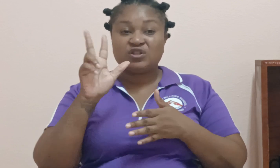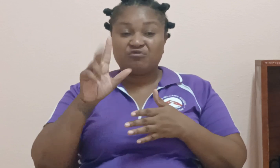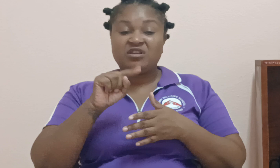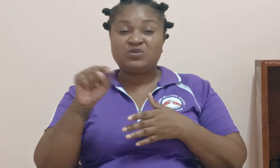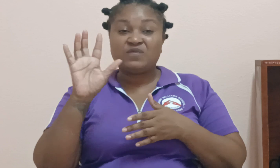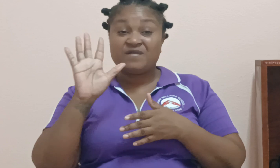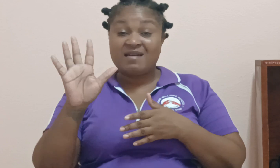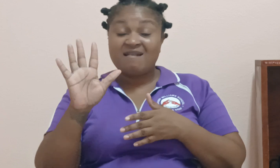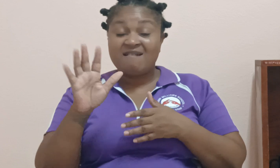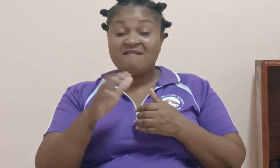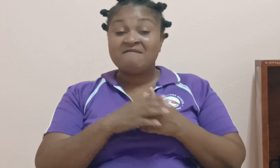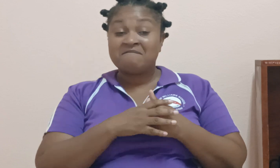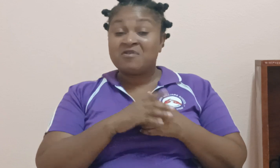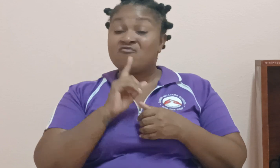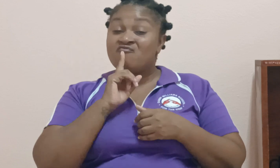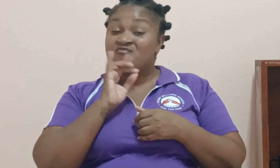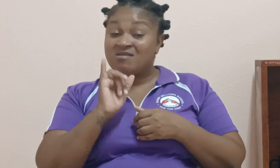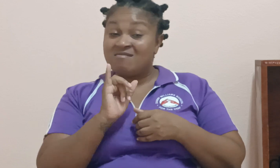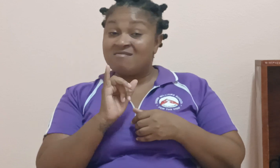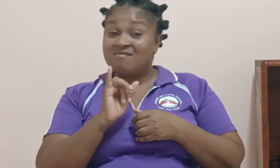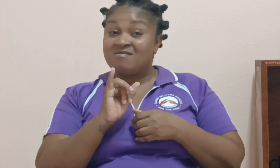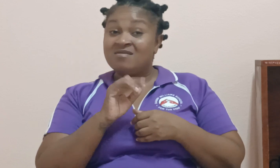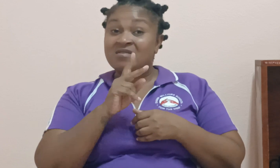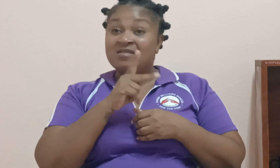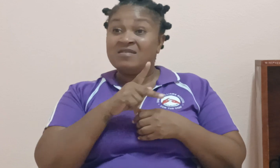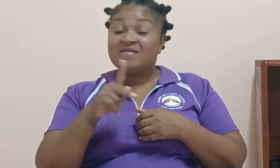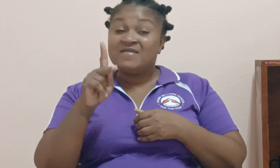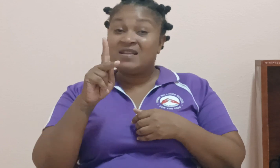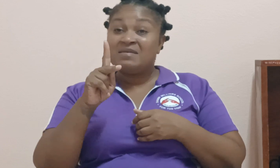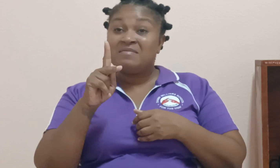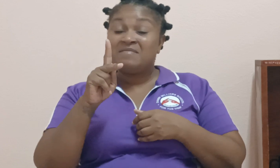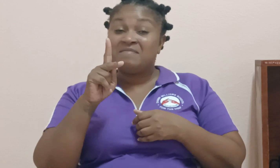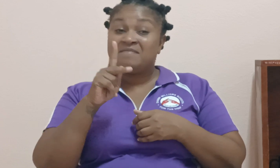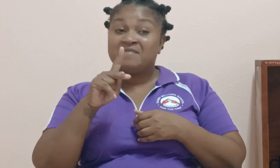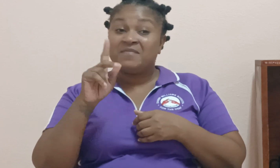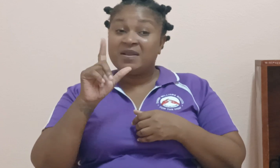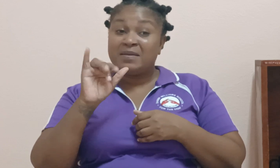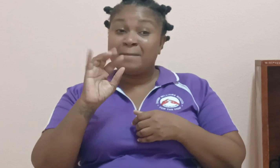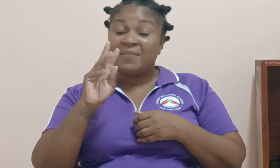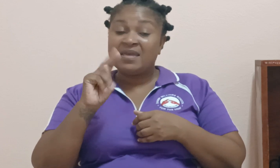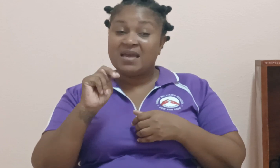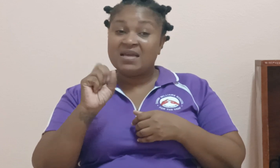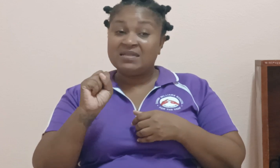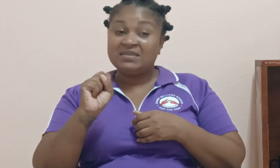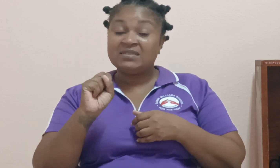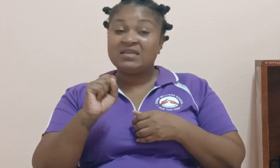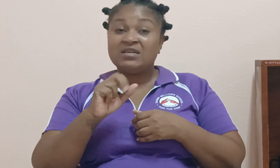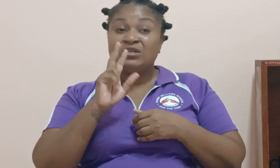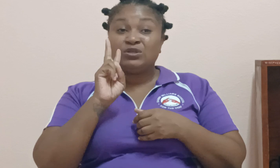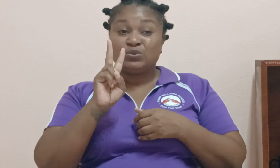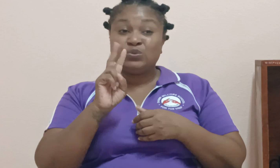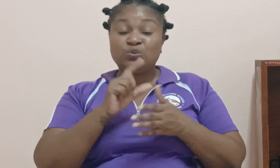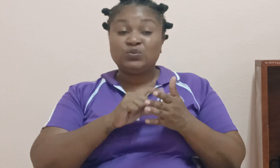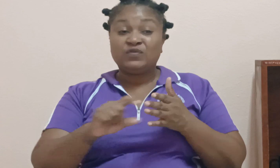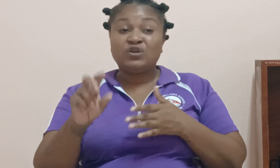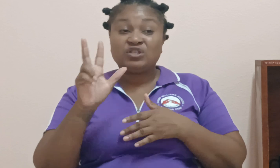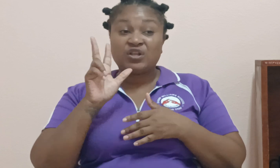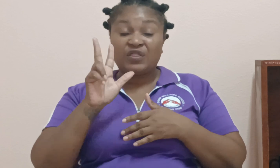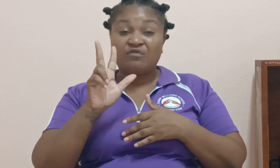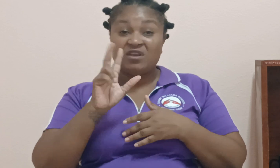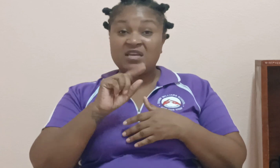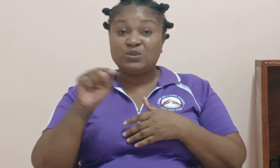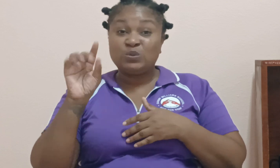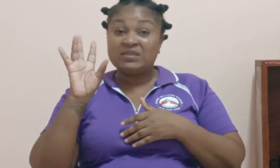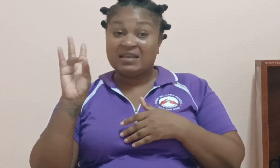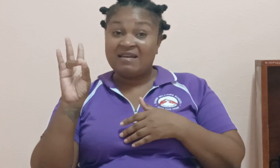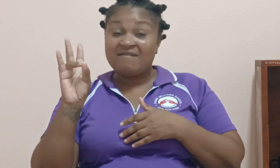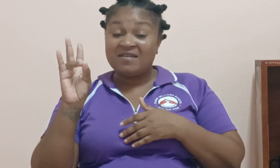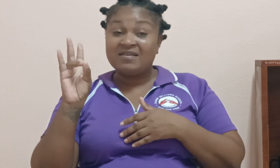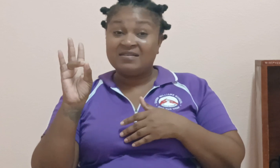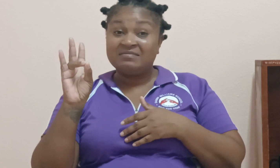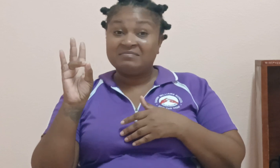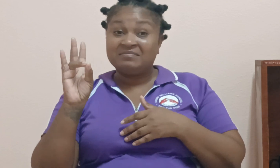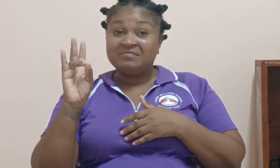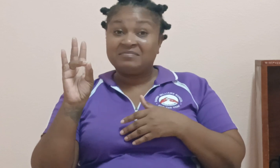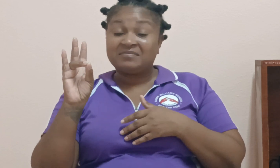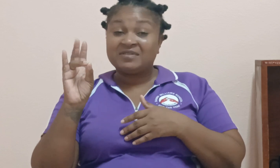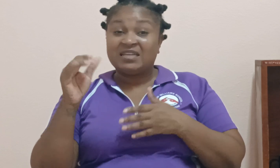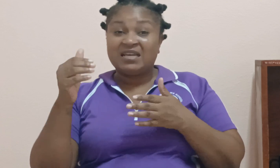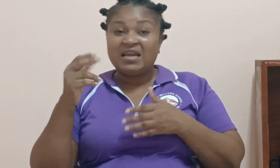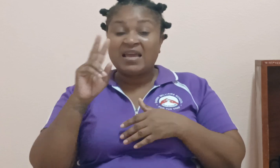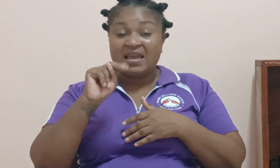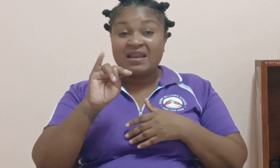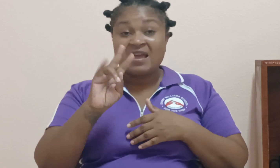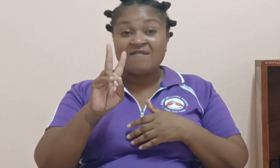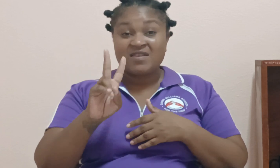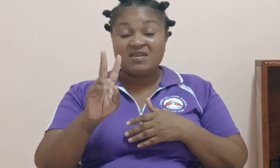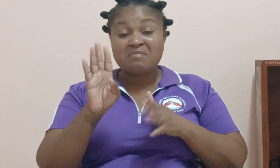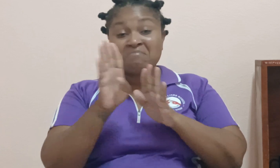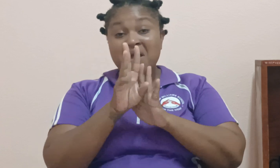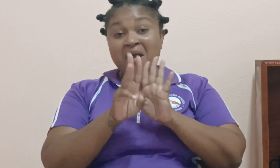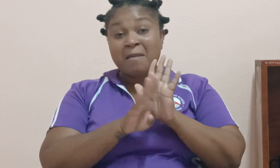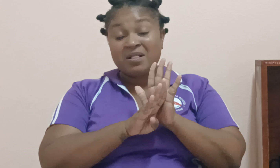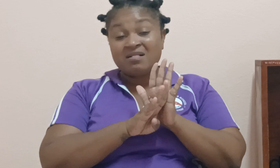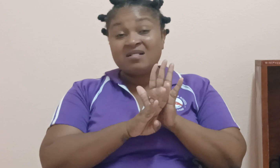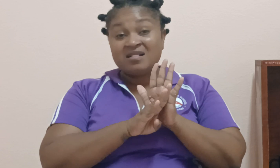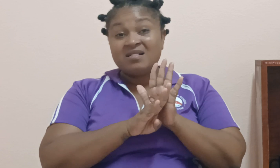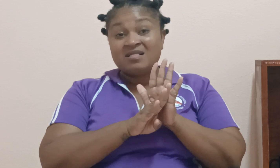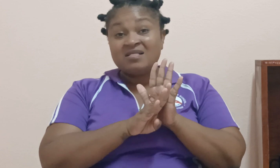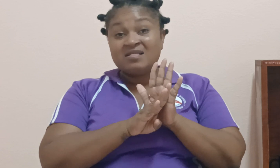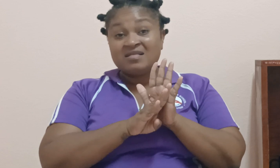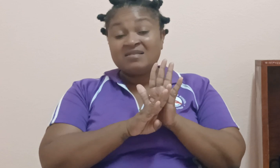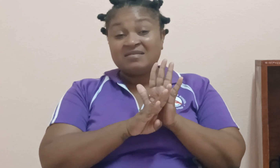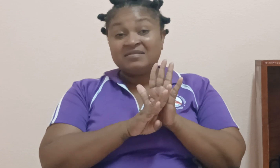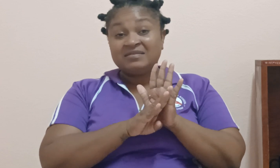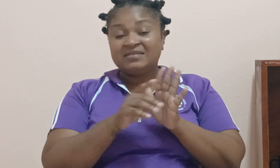In fact Philippians 2:3-7 in the New International Version of the Bible says: